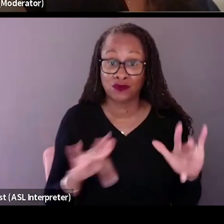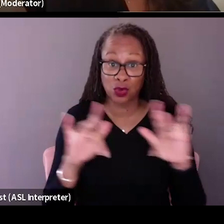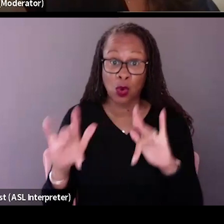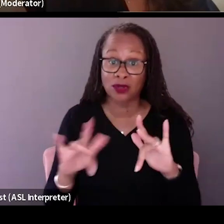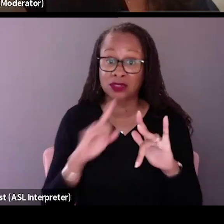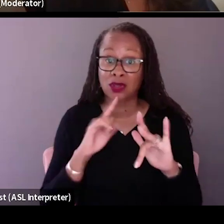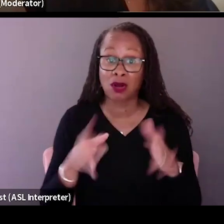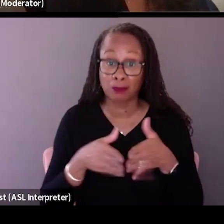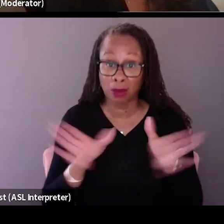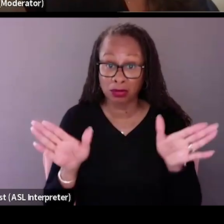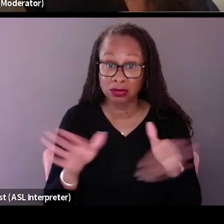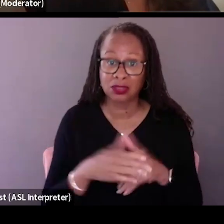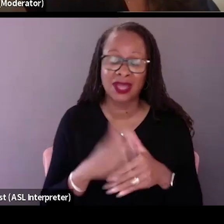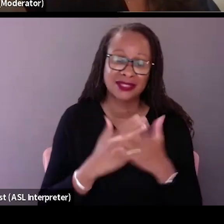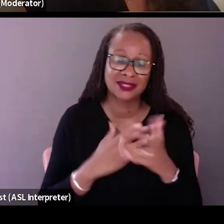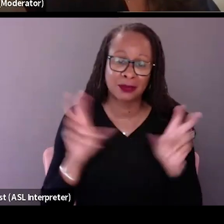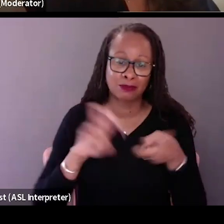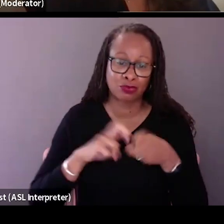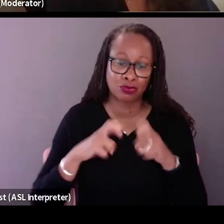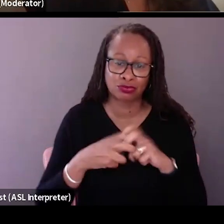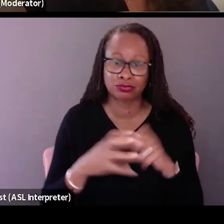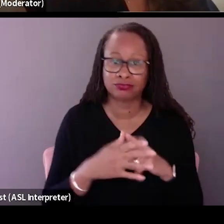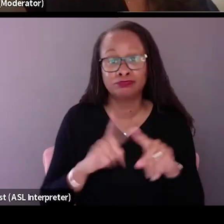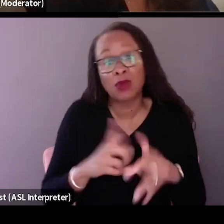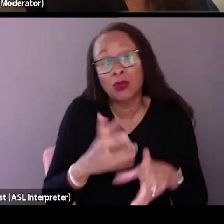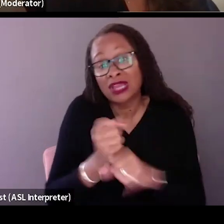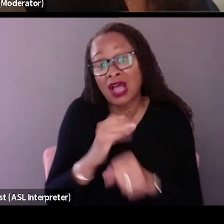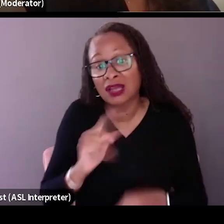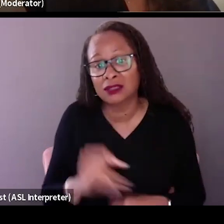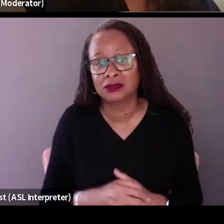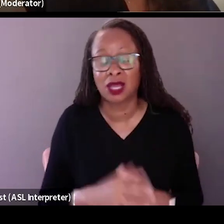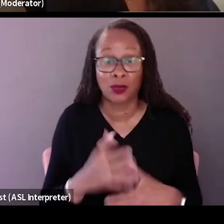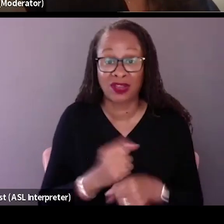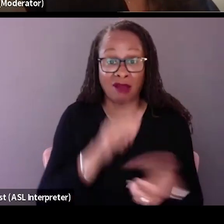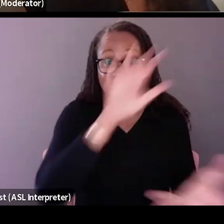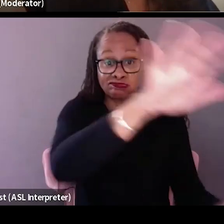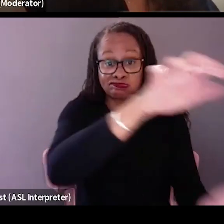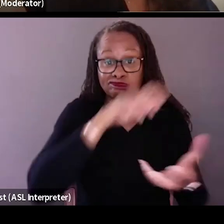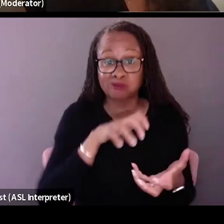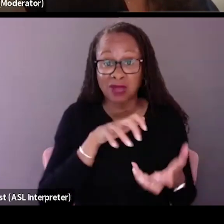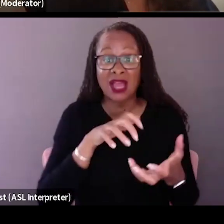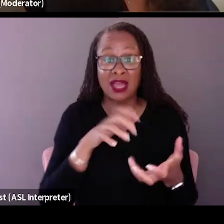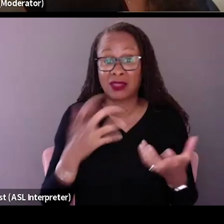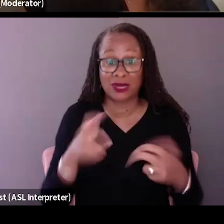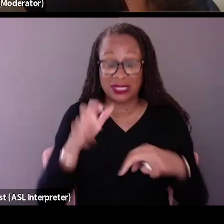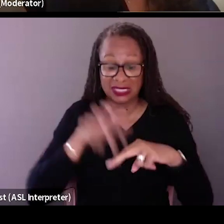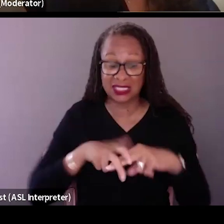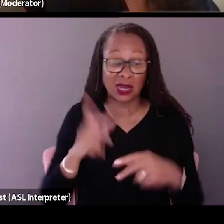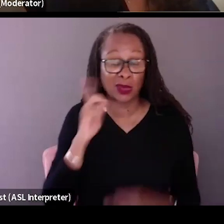There were some issues, but we got them, we got troves of them and then we go through them and then obviously you flag the ones that you think